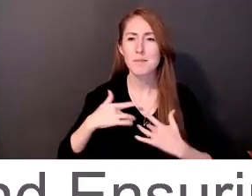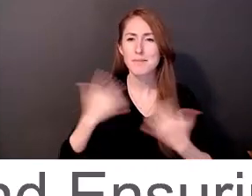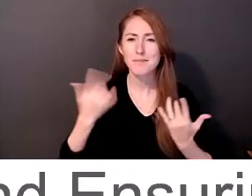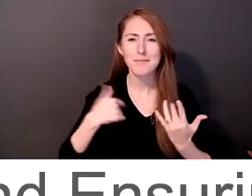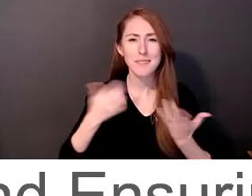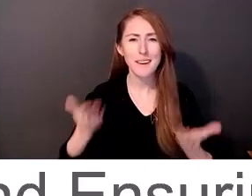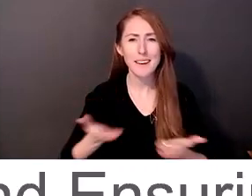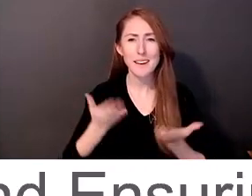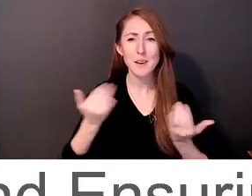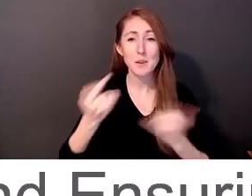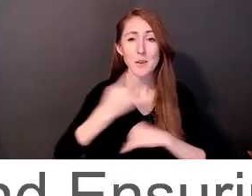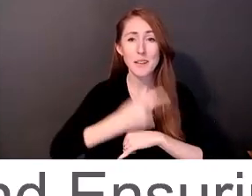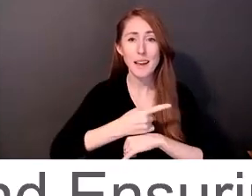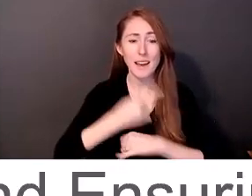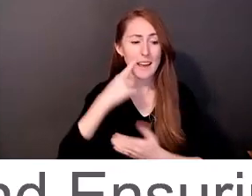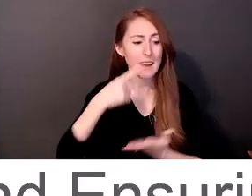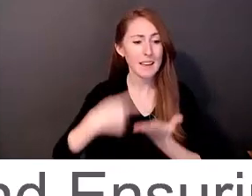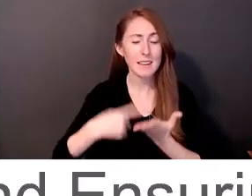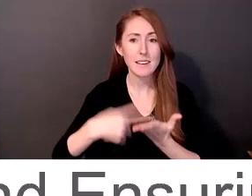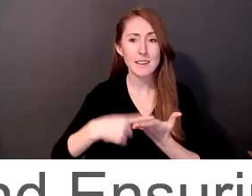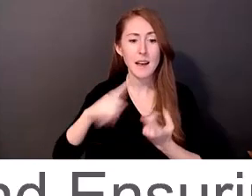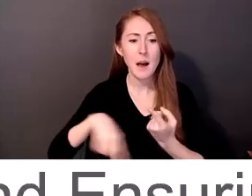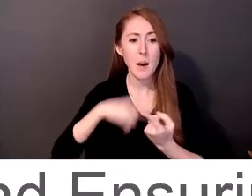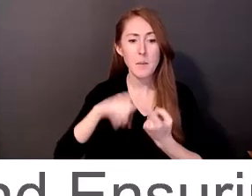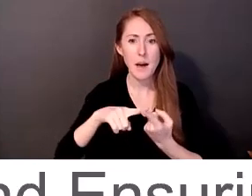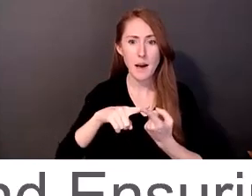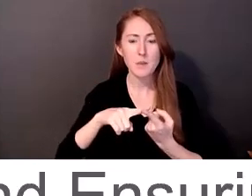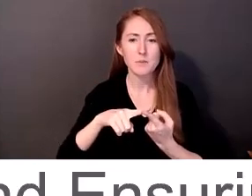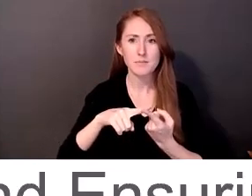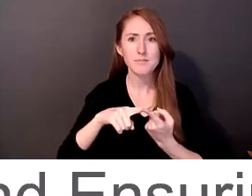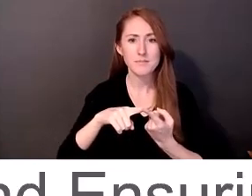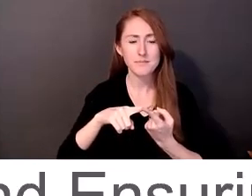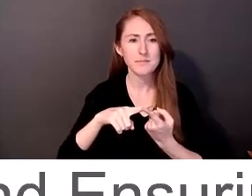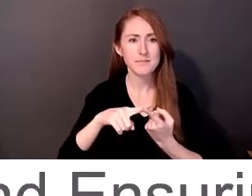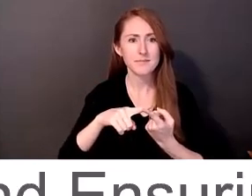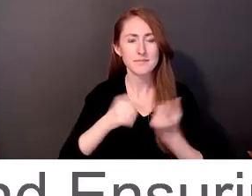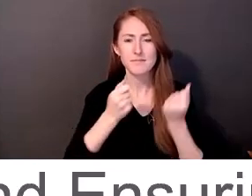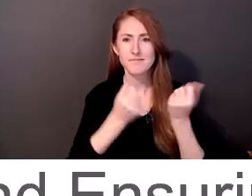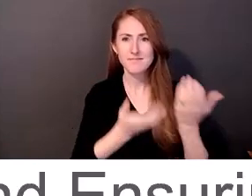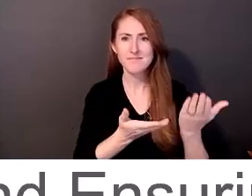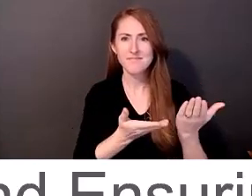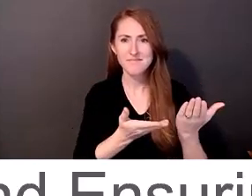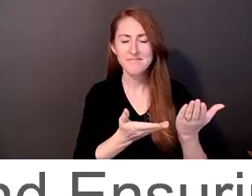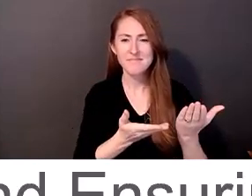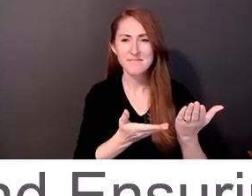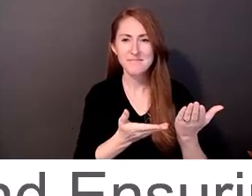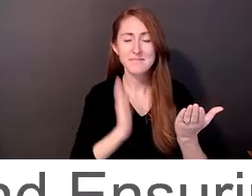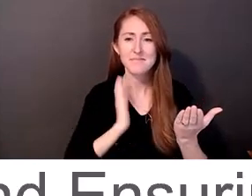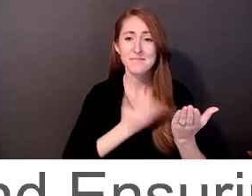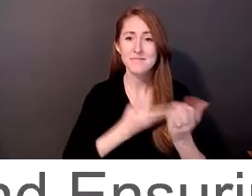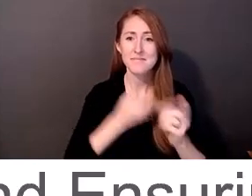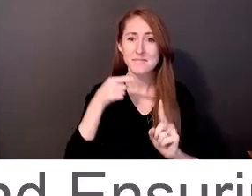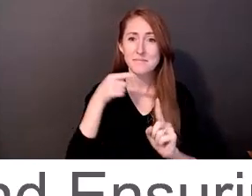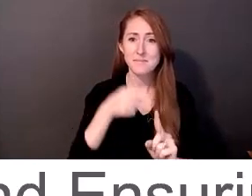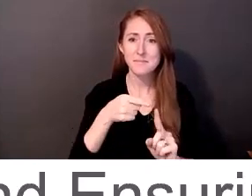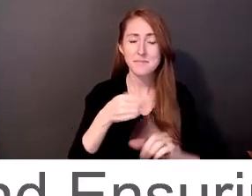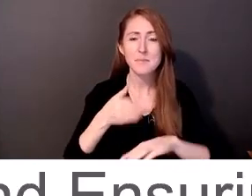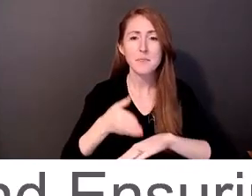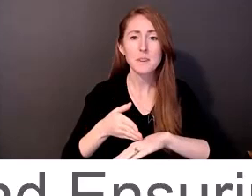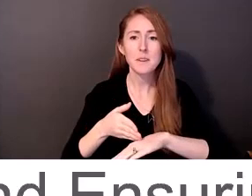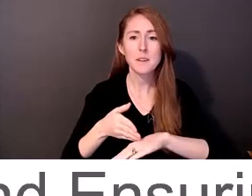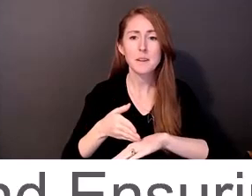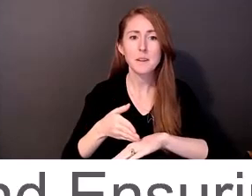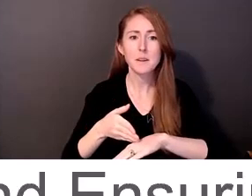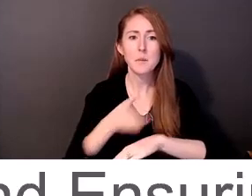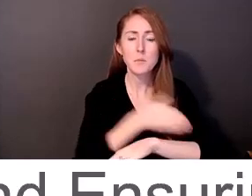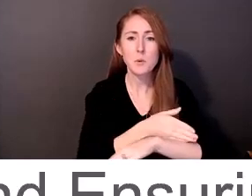about this work that is aimed to improve preparedness